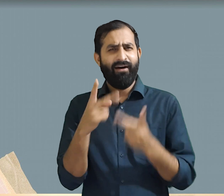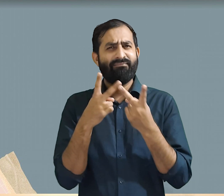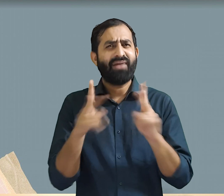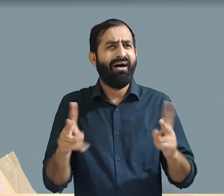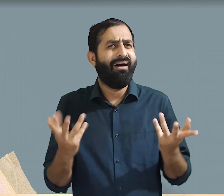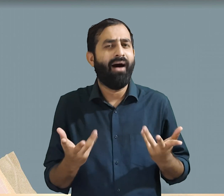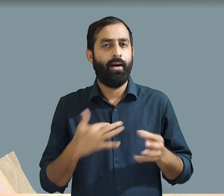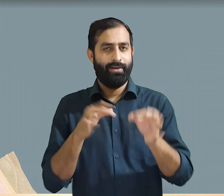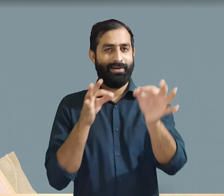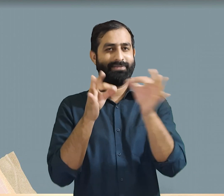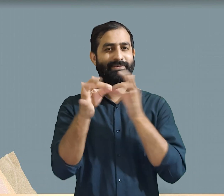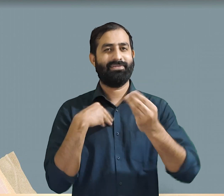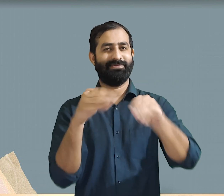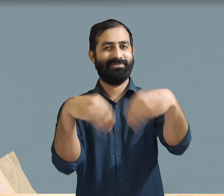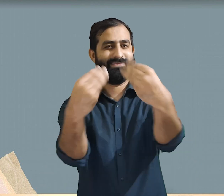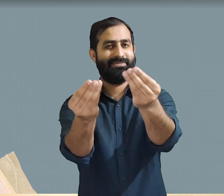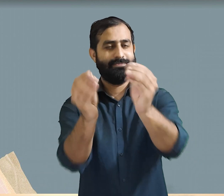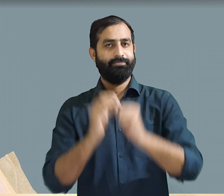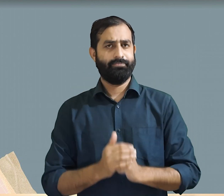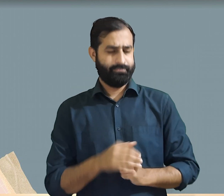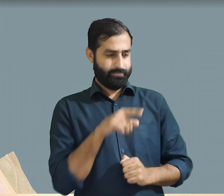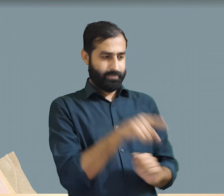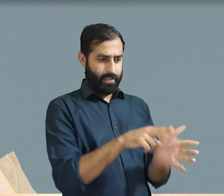What is the difference between the two? Let me tell you.